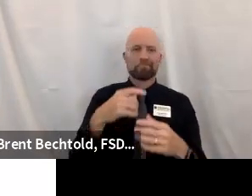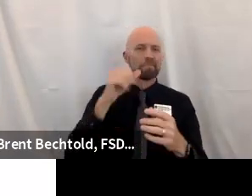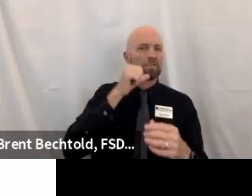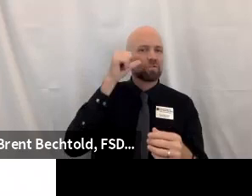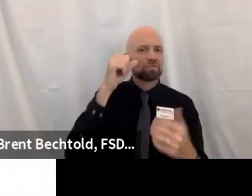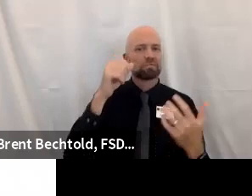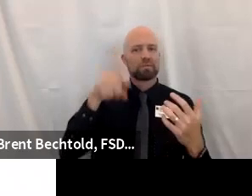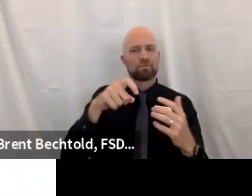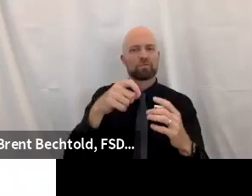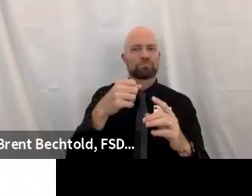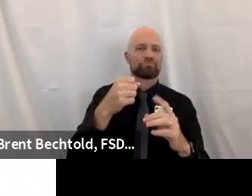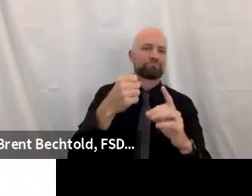and the ASL visible at the same time